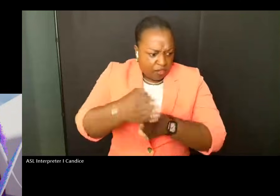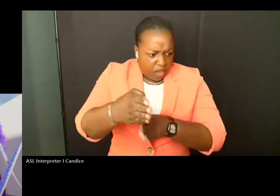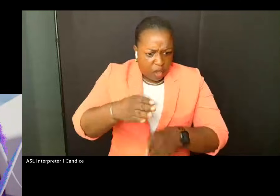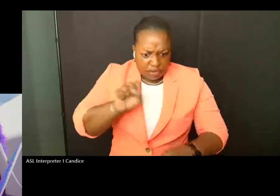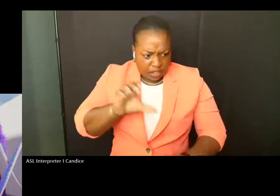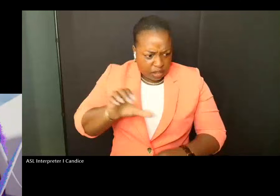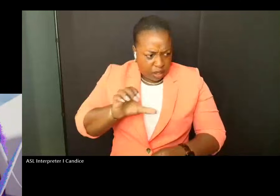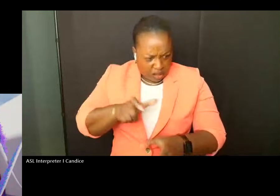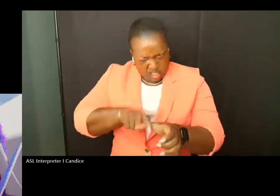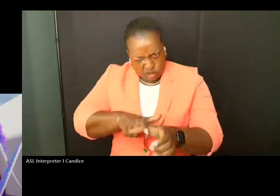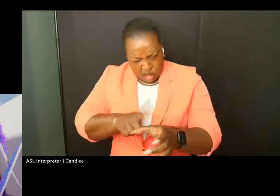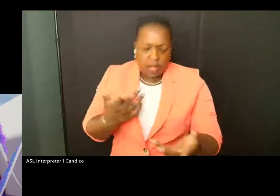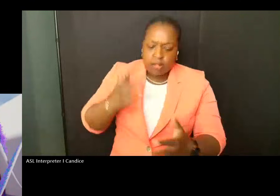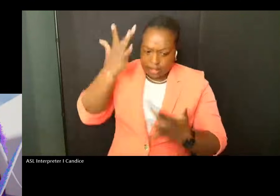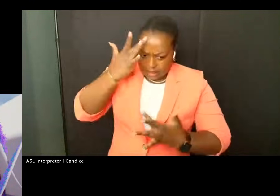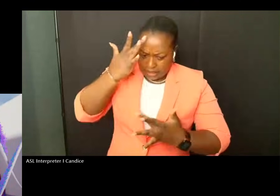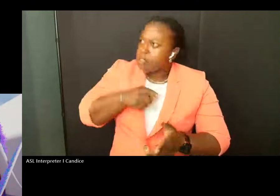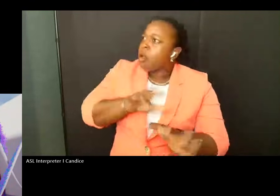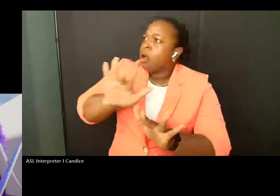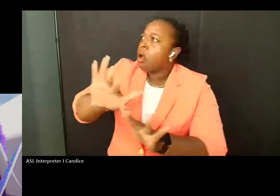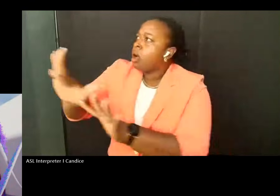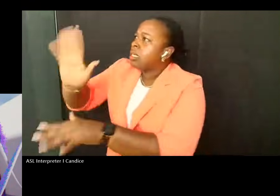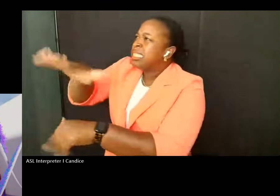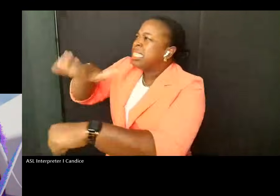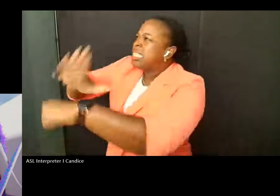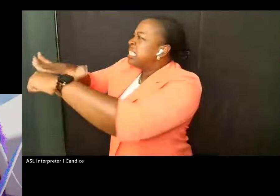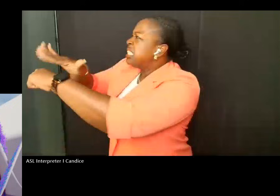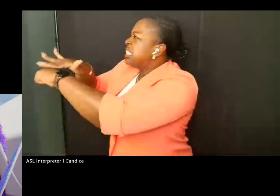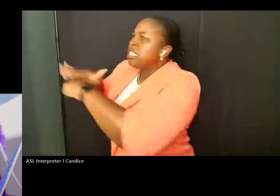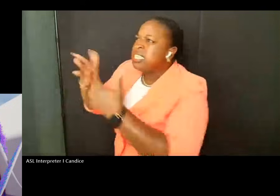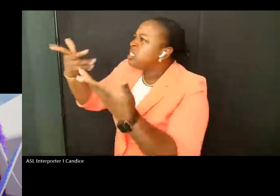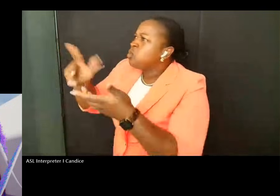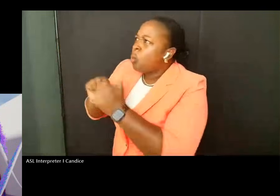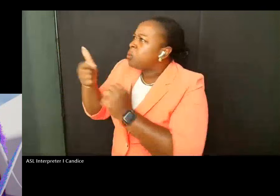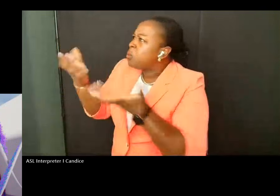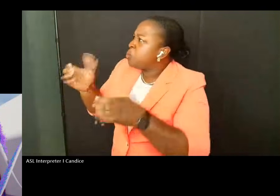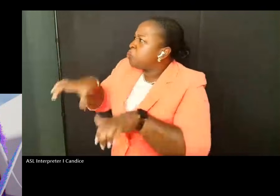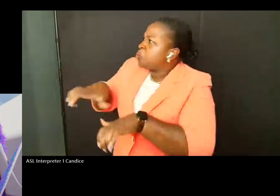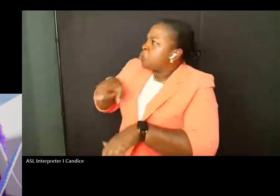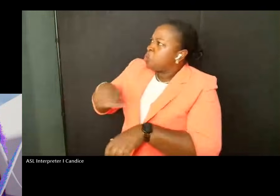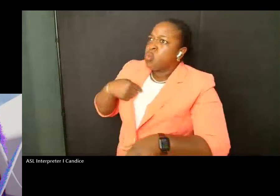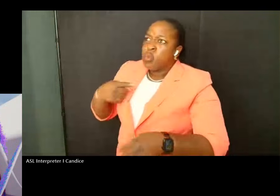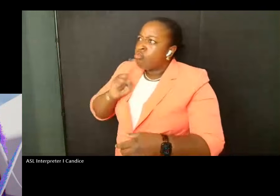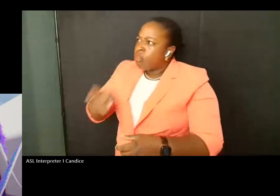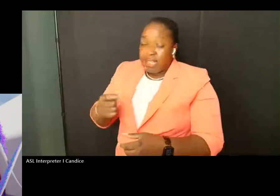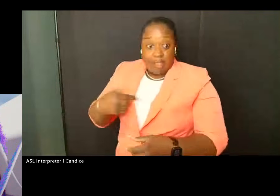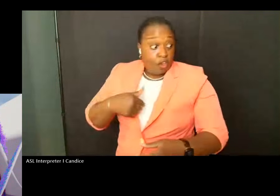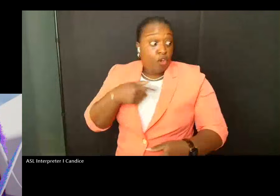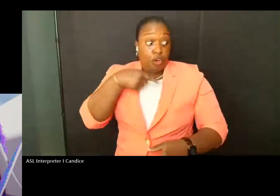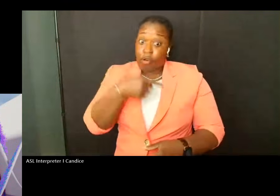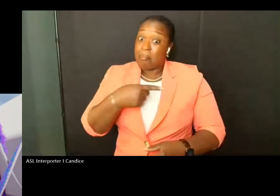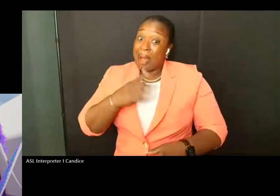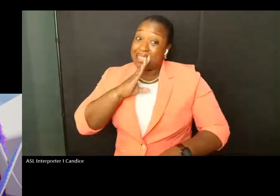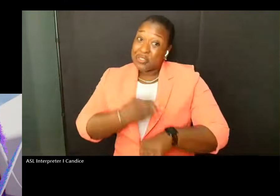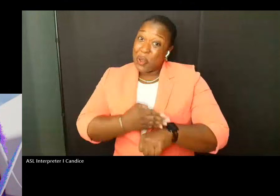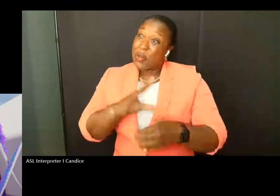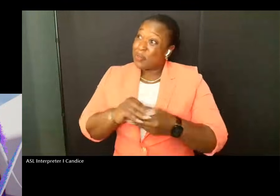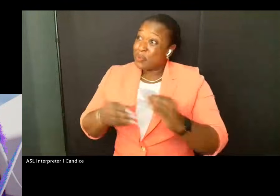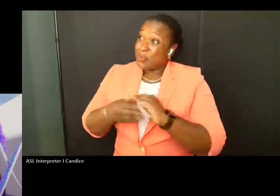he's -- colleagues that he's known for years. He's actually shared her -- a story with them,